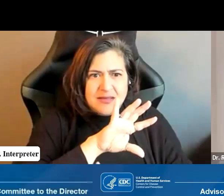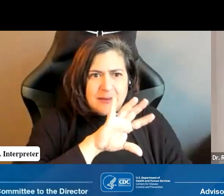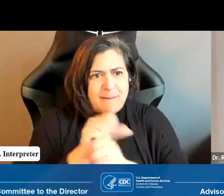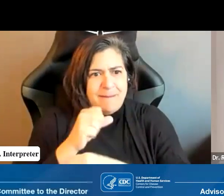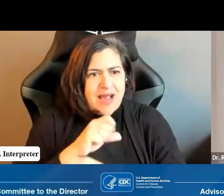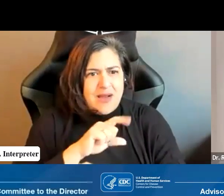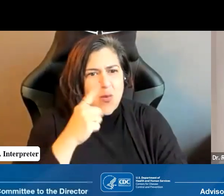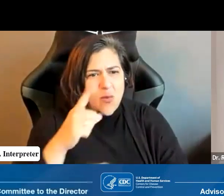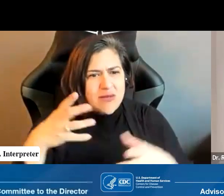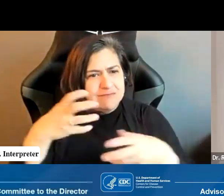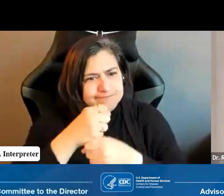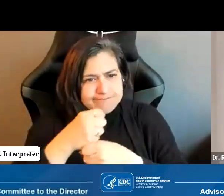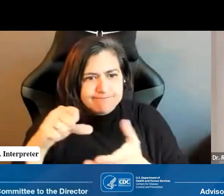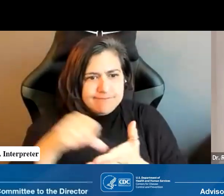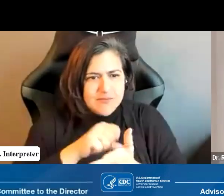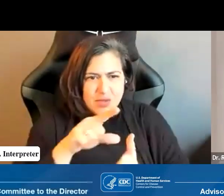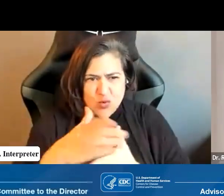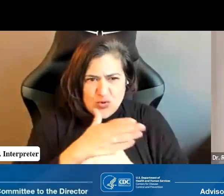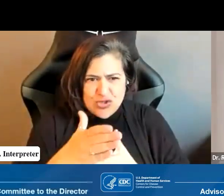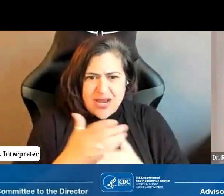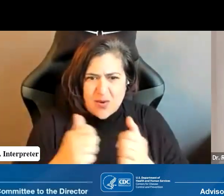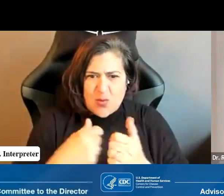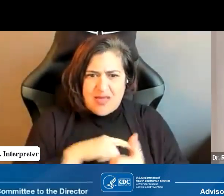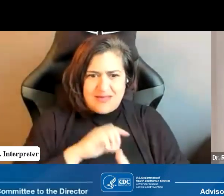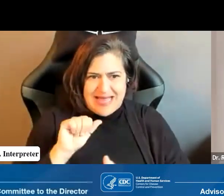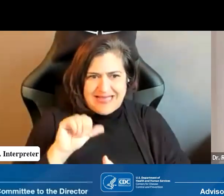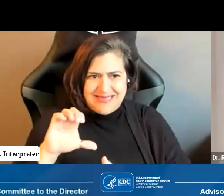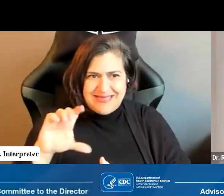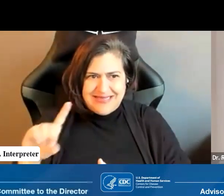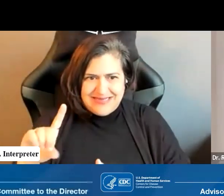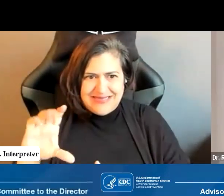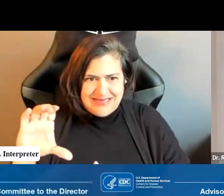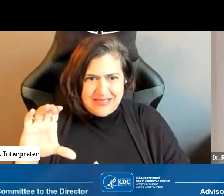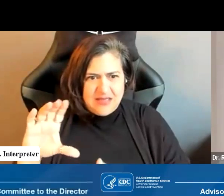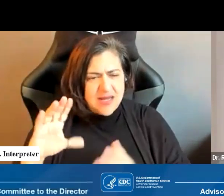that you share with us, the ACD, at a high level, you know, we don't need to get